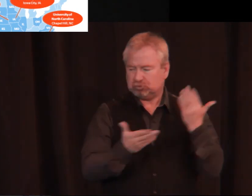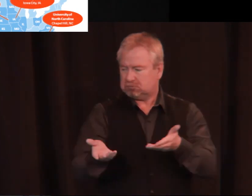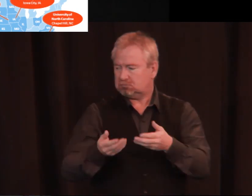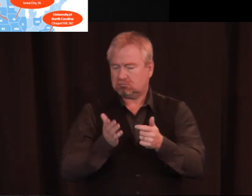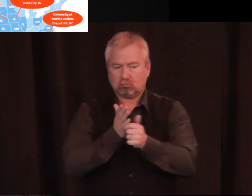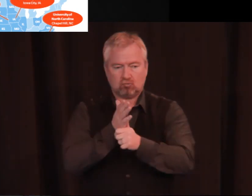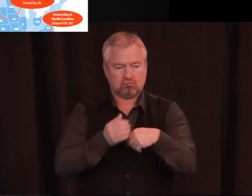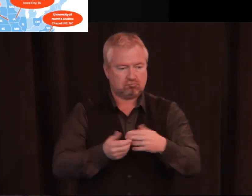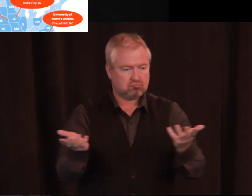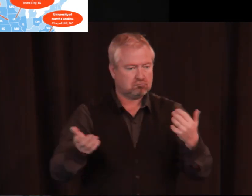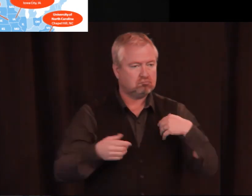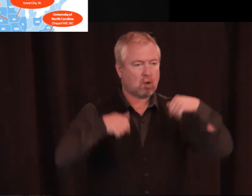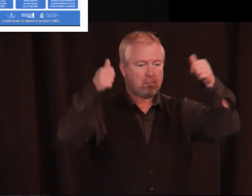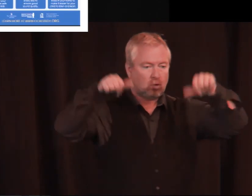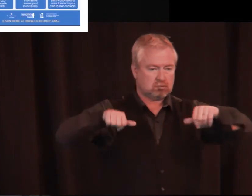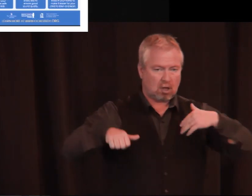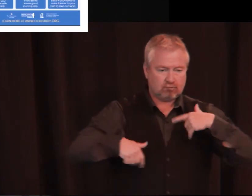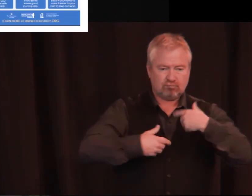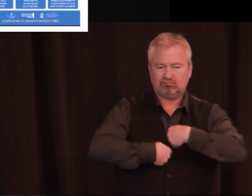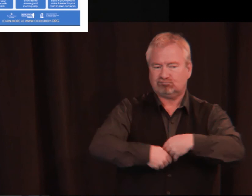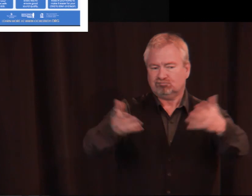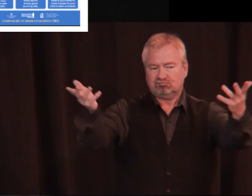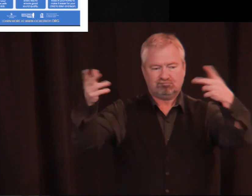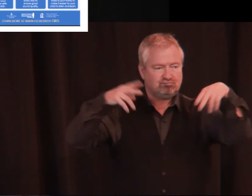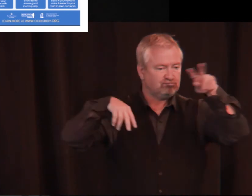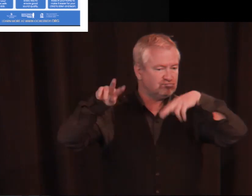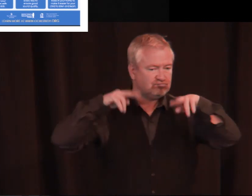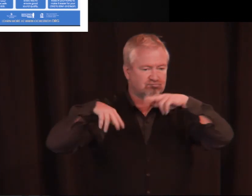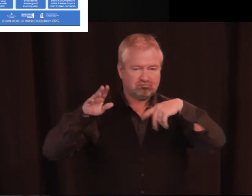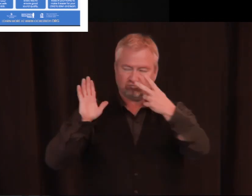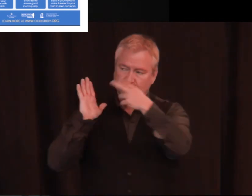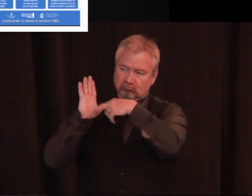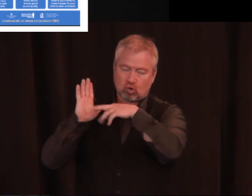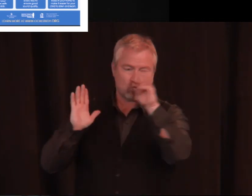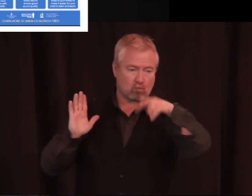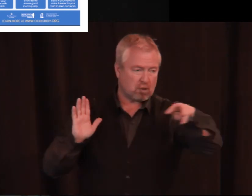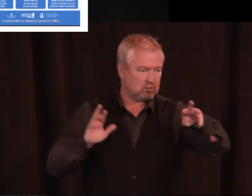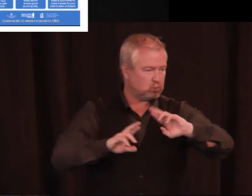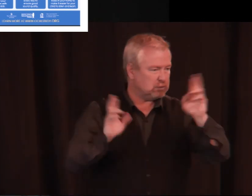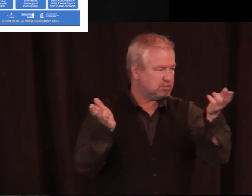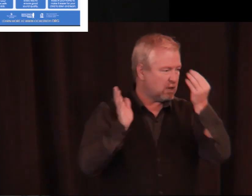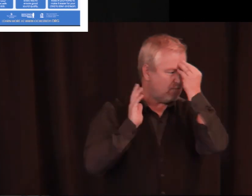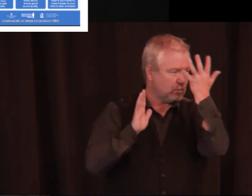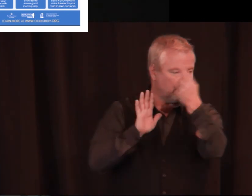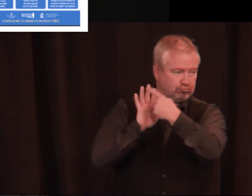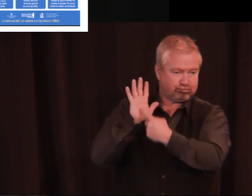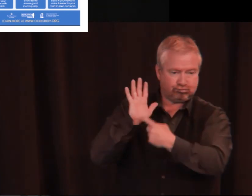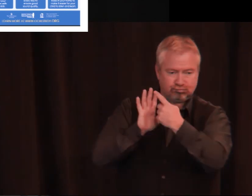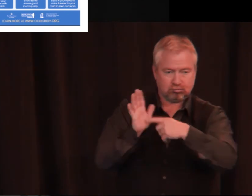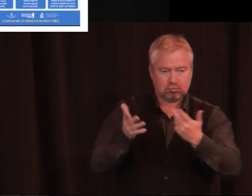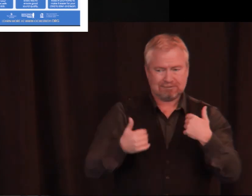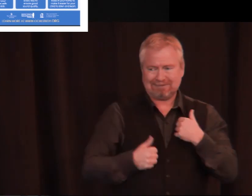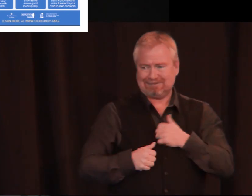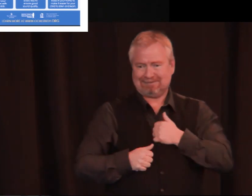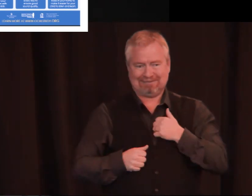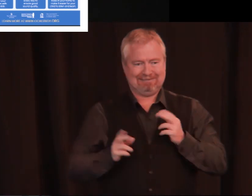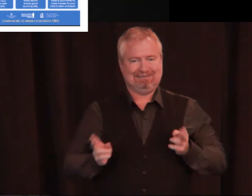that I am happy to share with you and you can also go to our web page and get that information. Again, sorry that I'm hurrying through this so much.